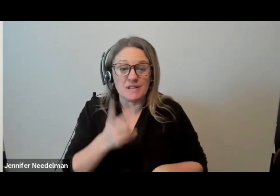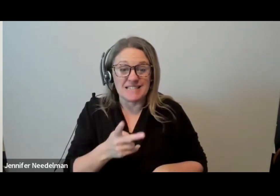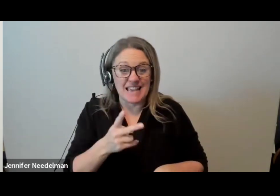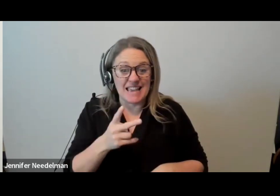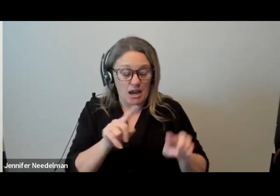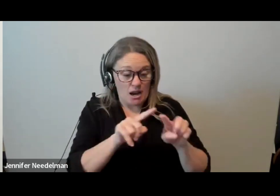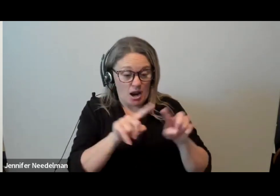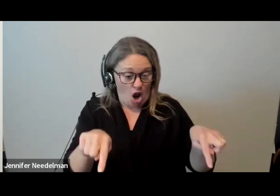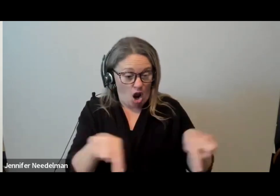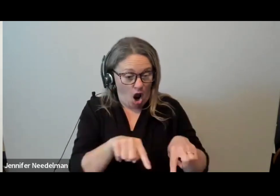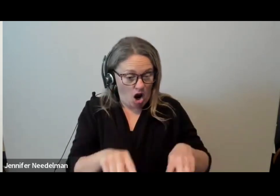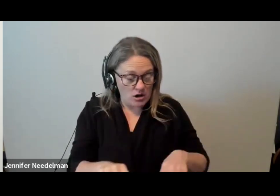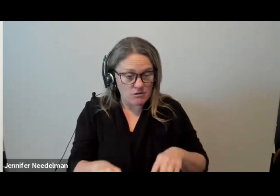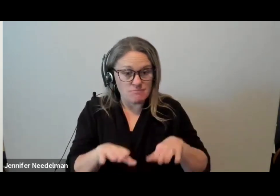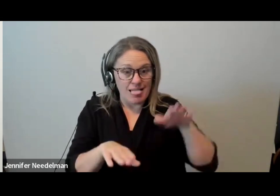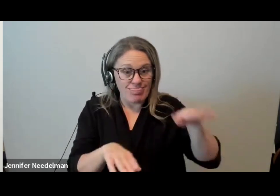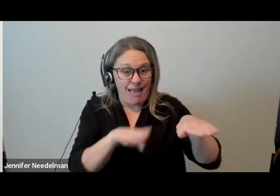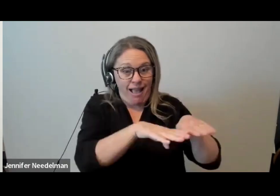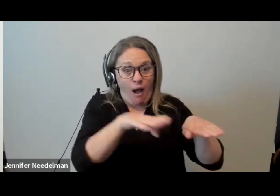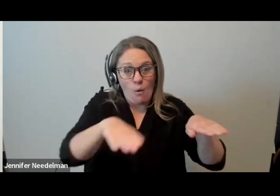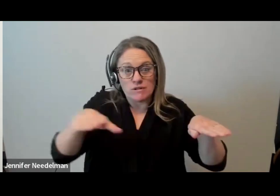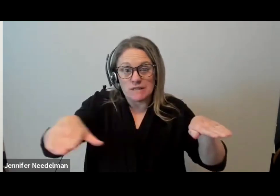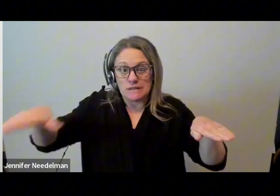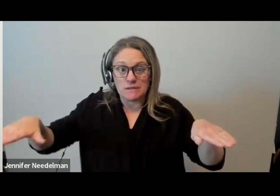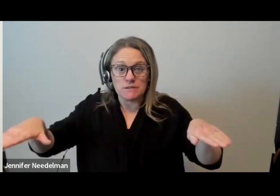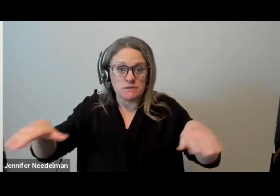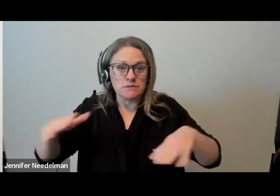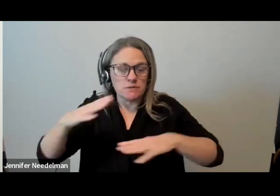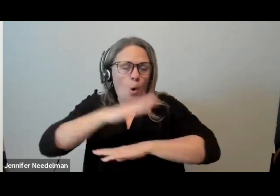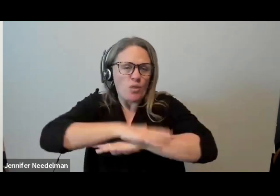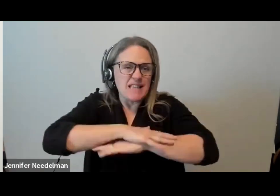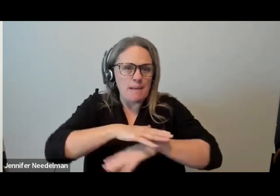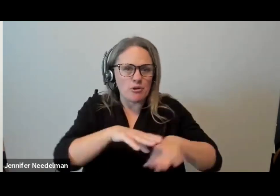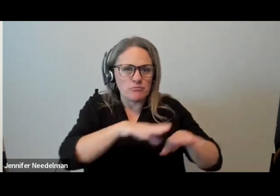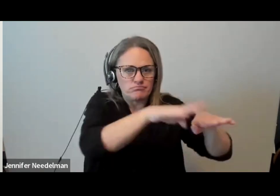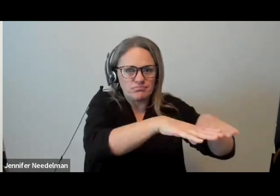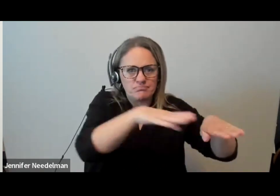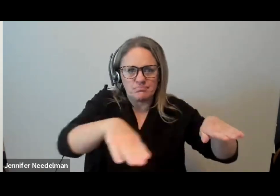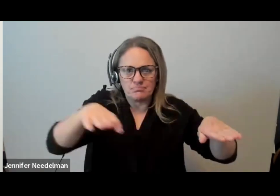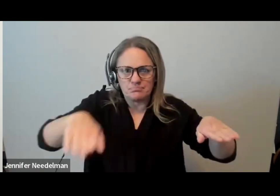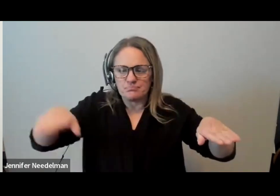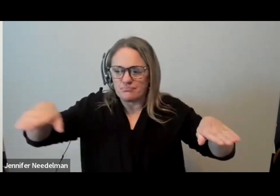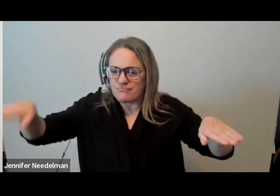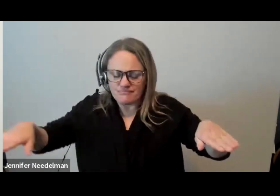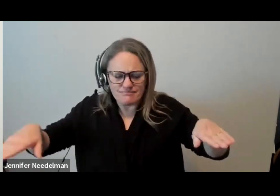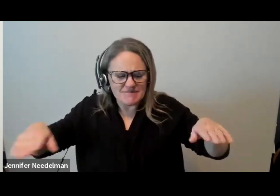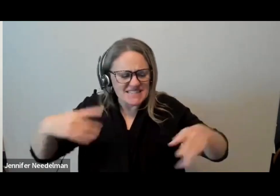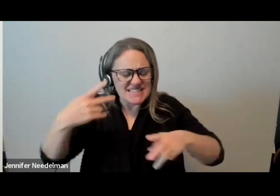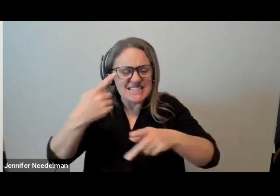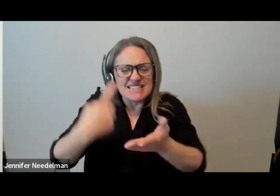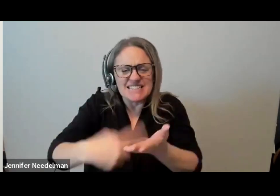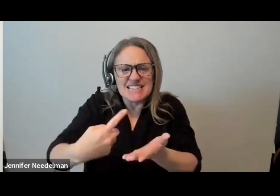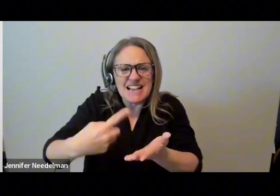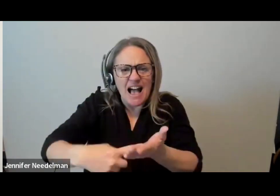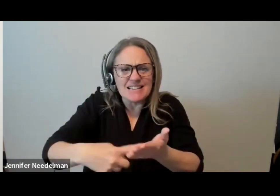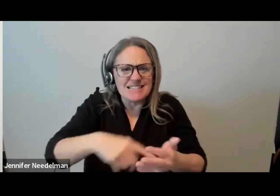and they'll lay them out on the table in front of them as they're working or talking through different solutions and problems. And that allows them to think about